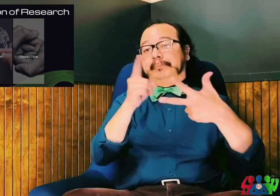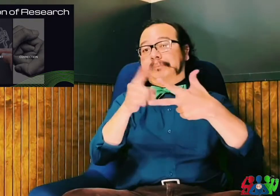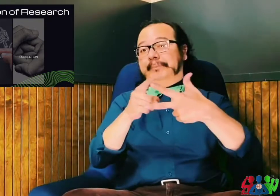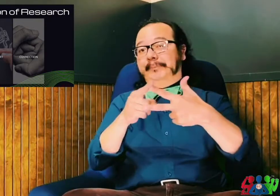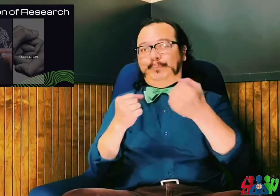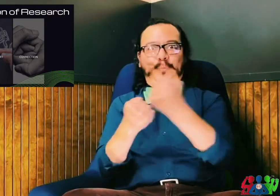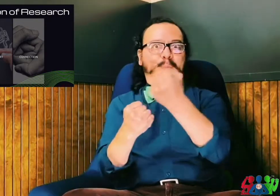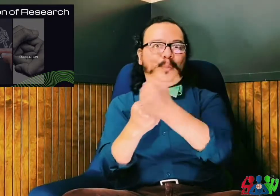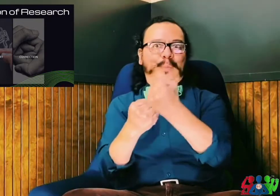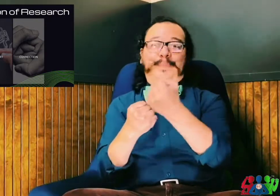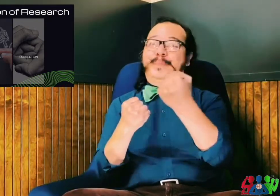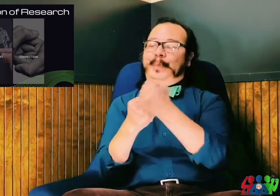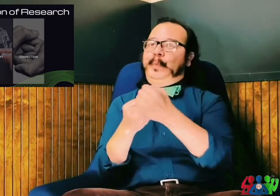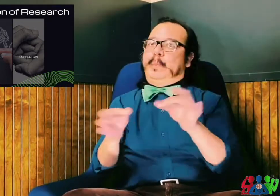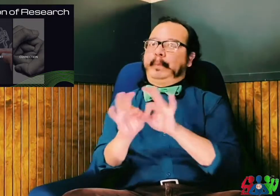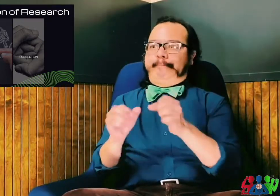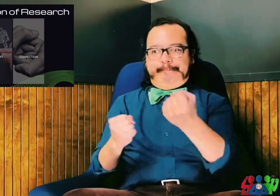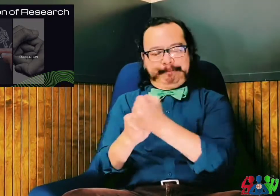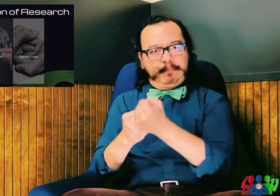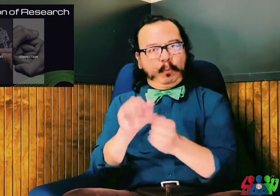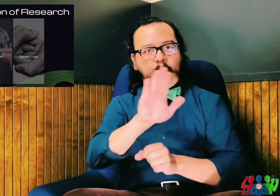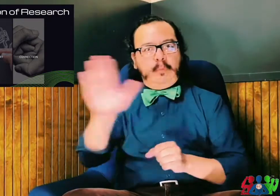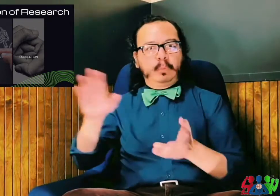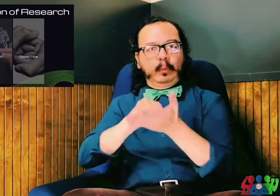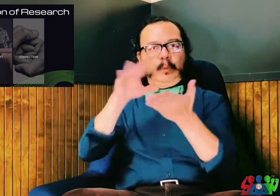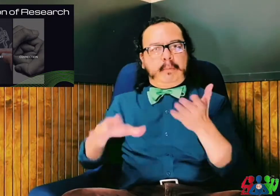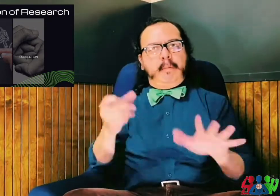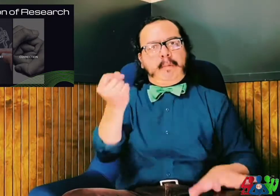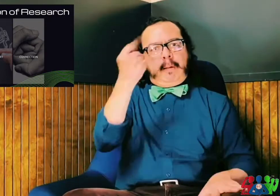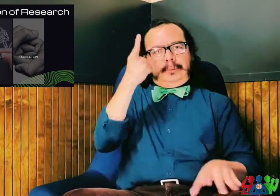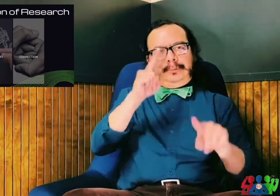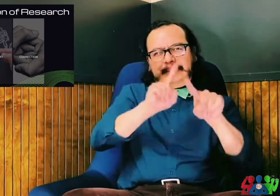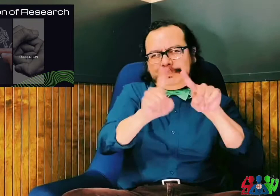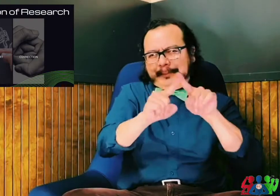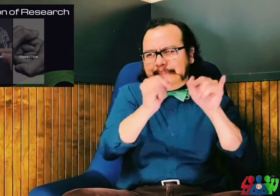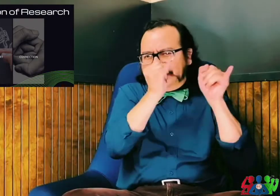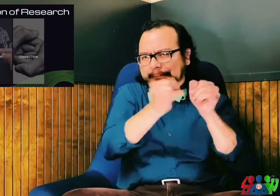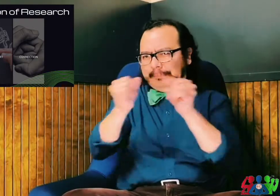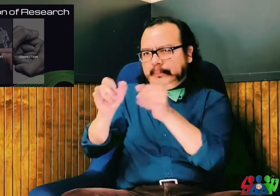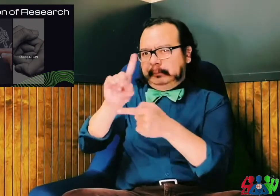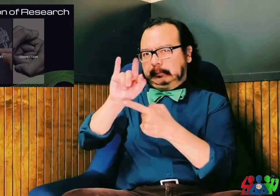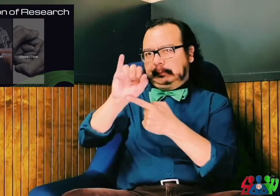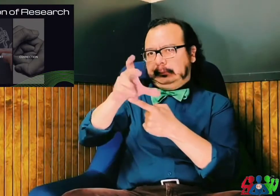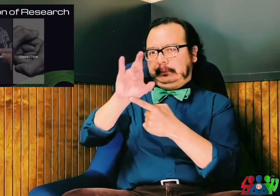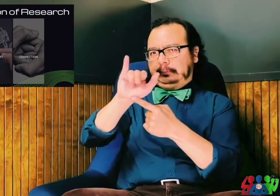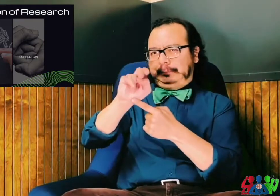Support: Students’ knowledge in individual disciplines must be supported.